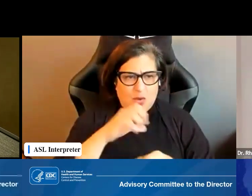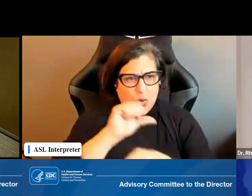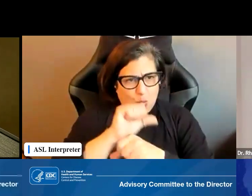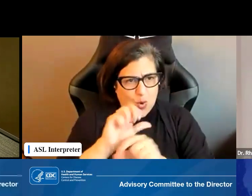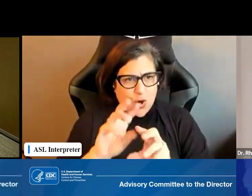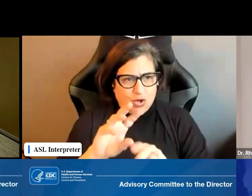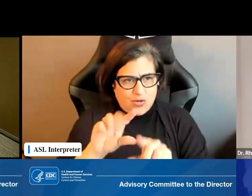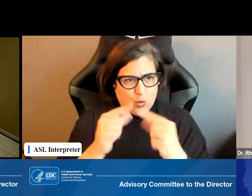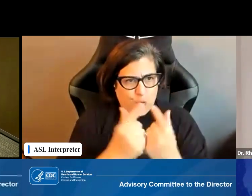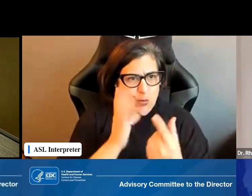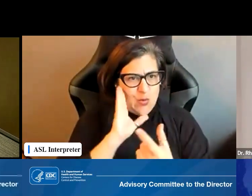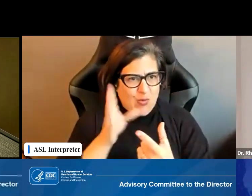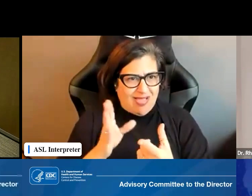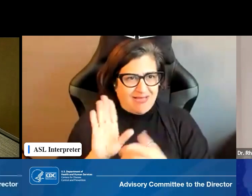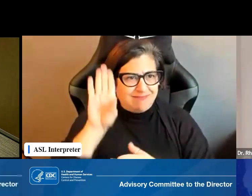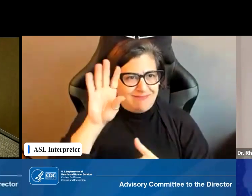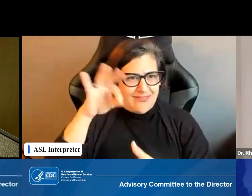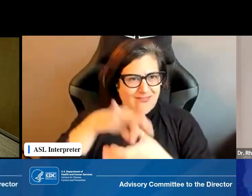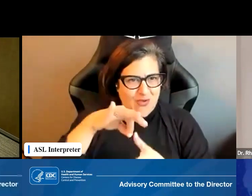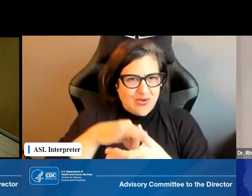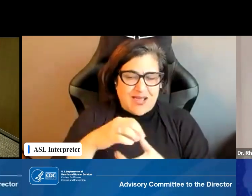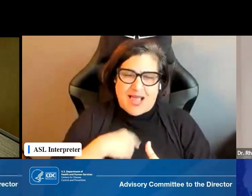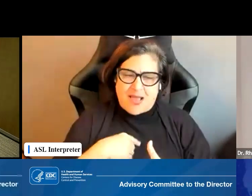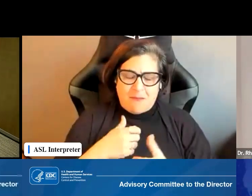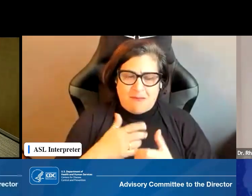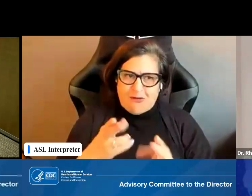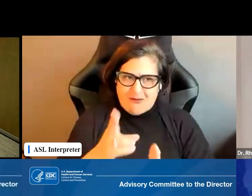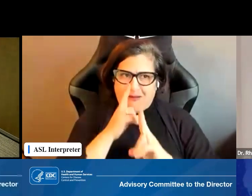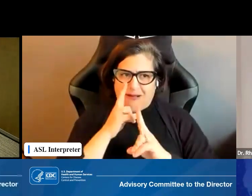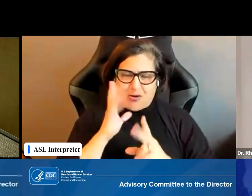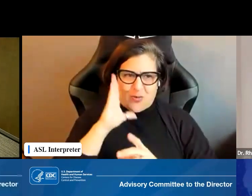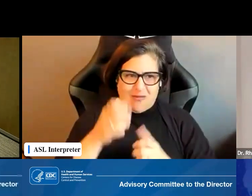Sorry. And I'm honored to be a co-chair along with my colleague.